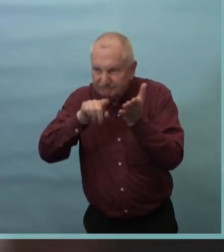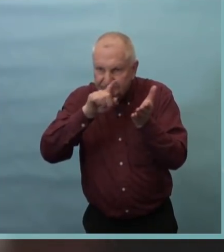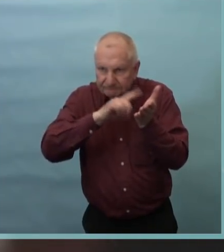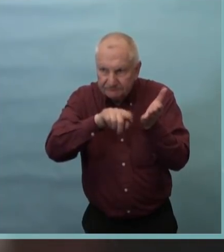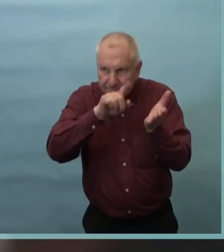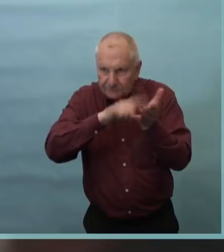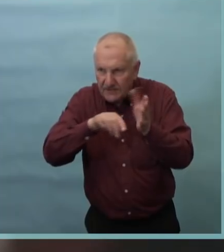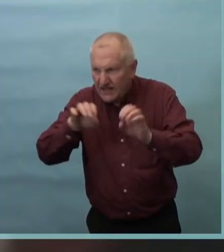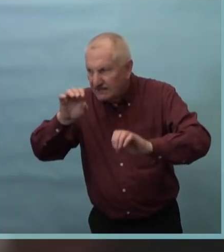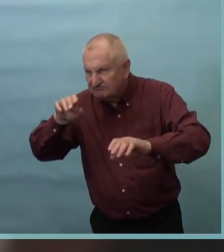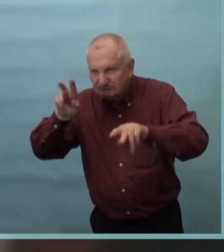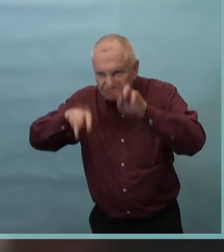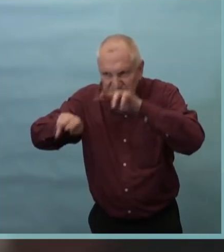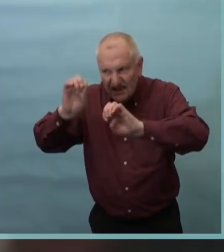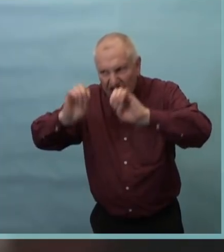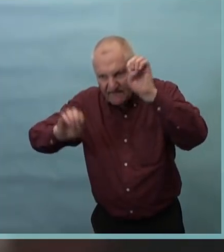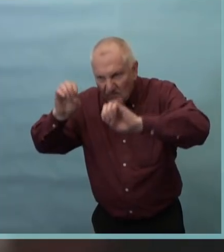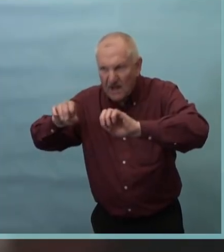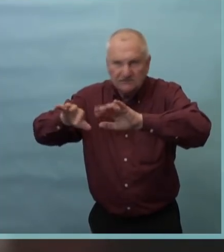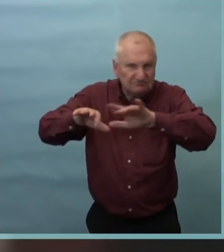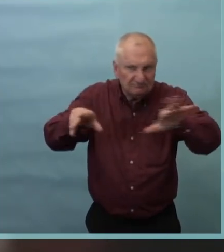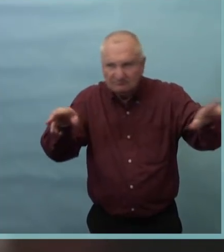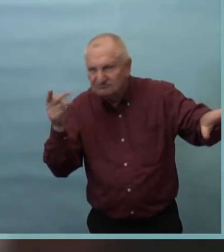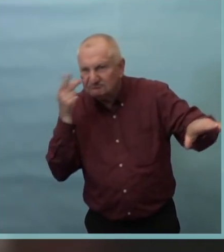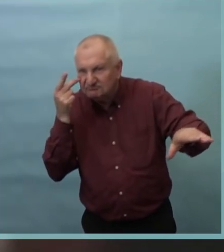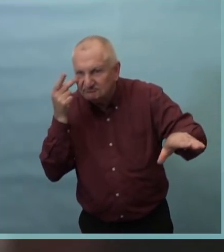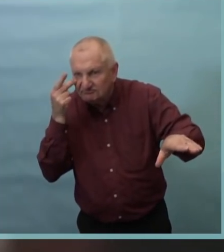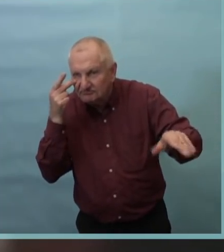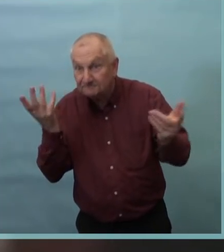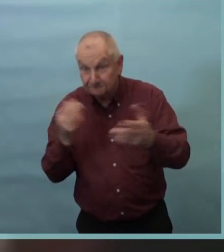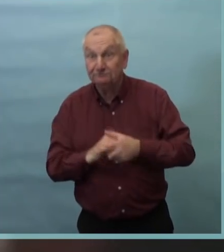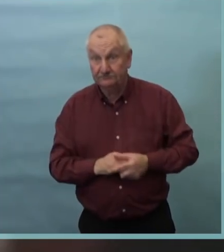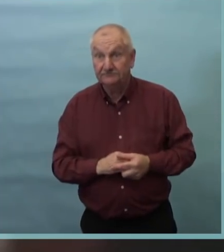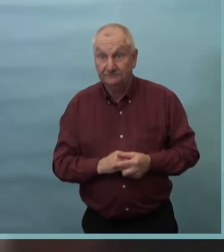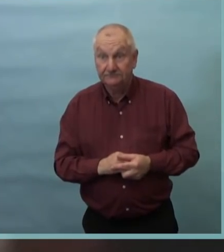that you know there's there's a lot of hard things happening there's also a lot